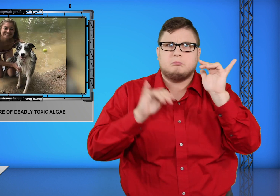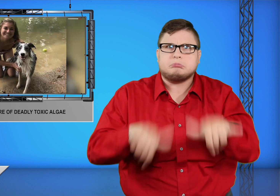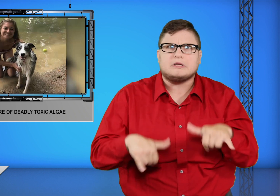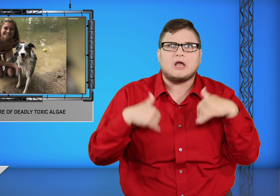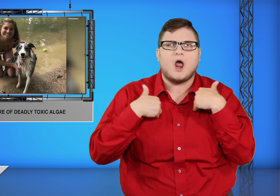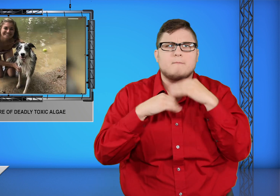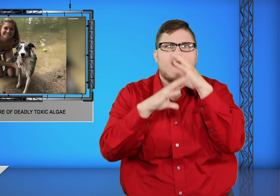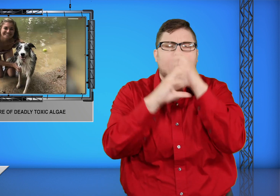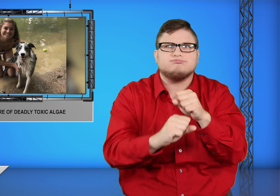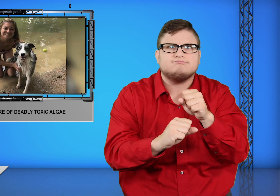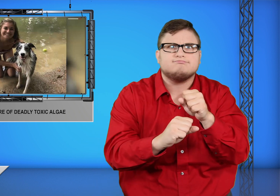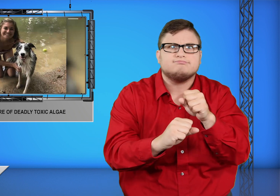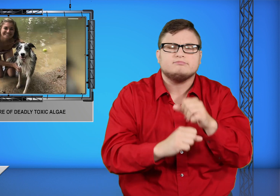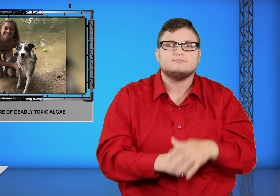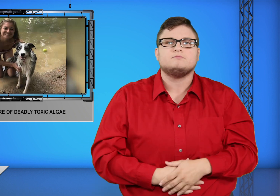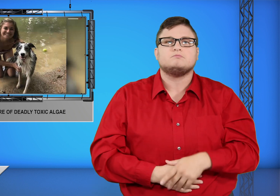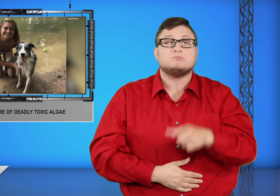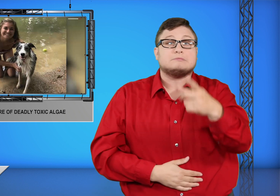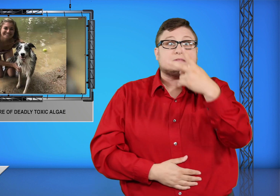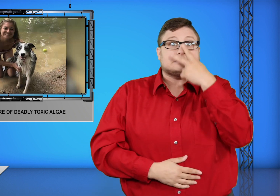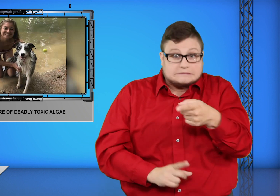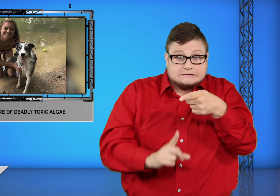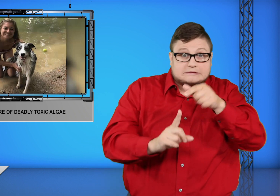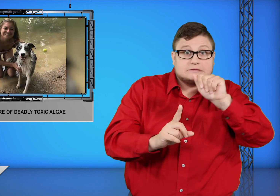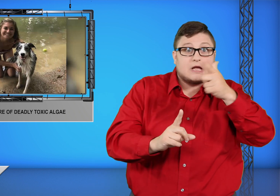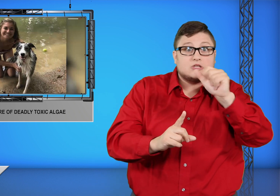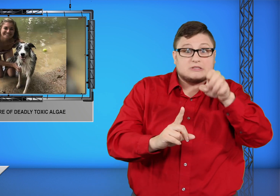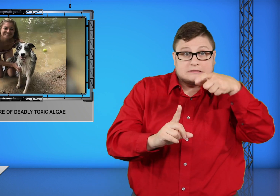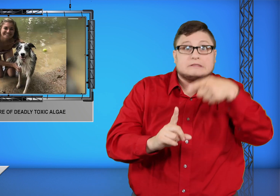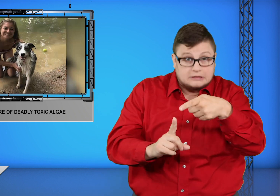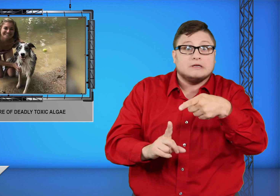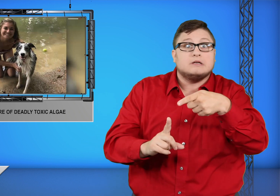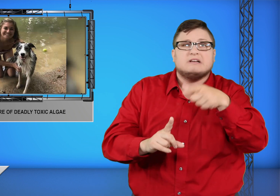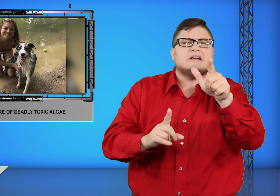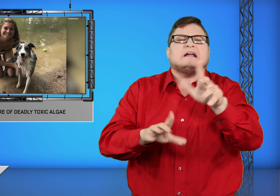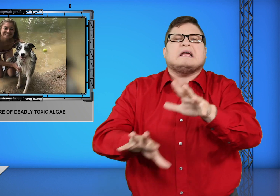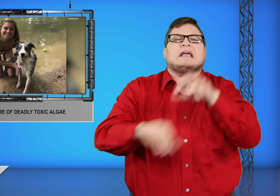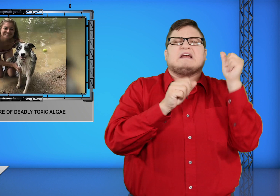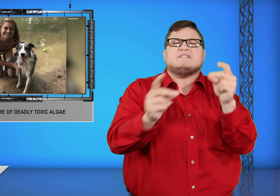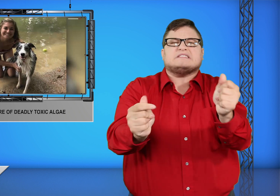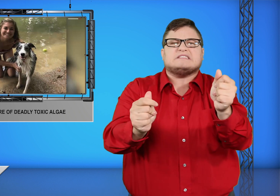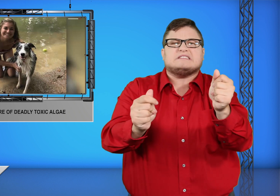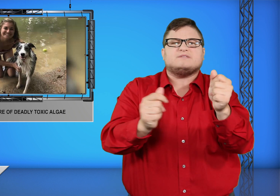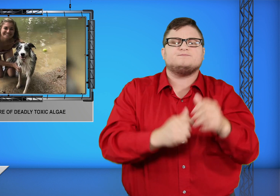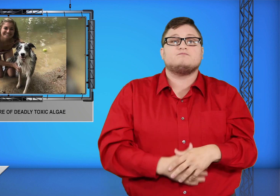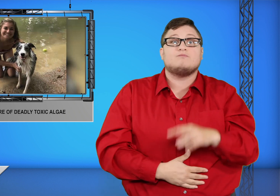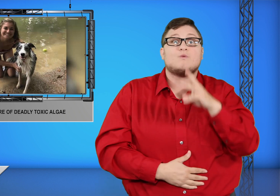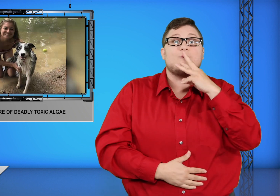of water. Often it smells bad but may attract animals.